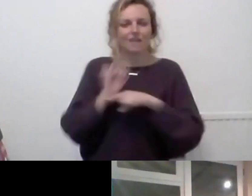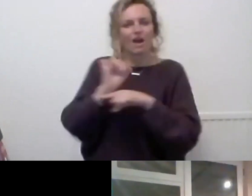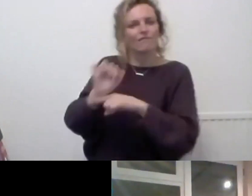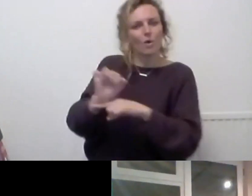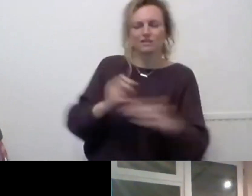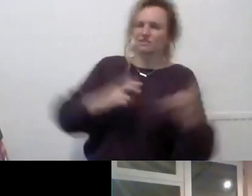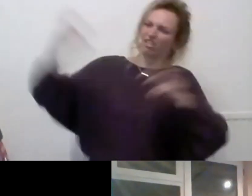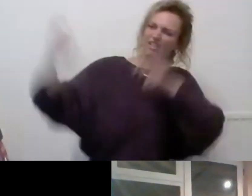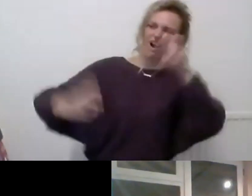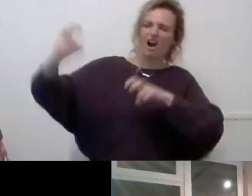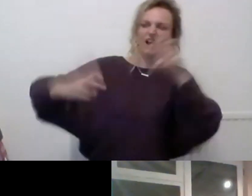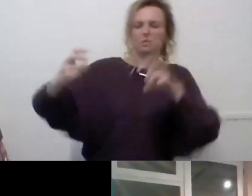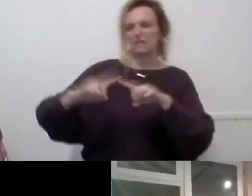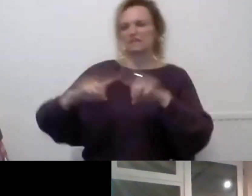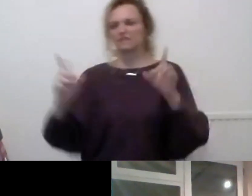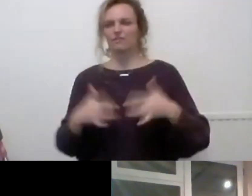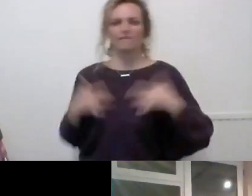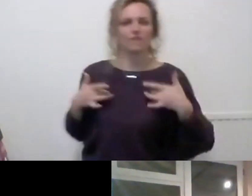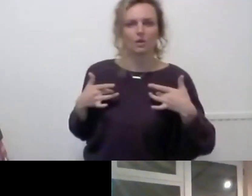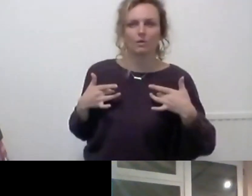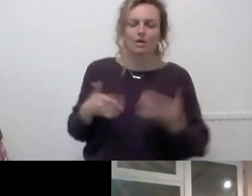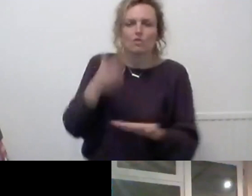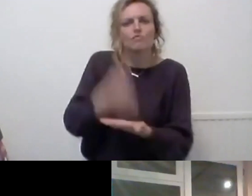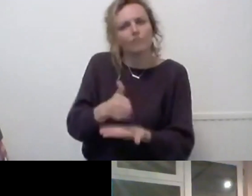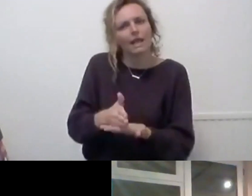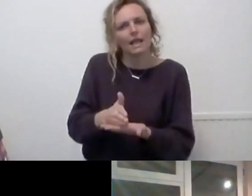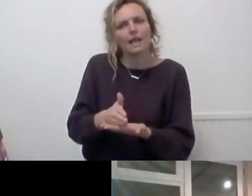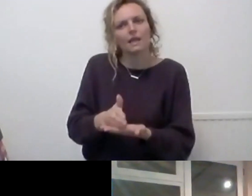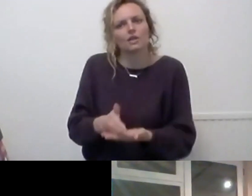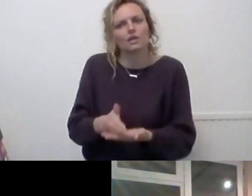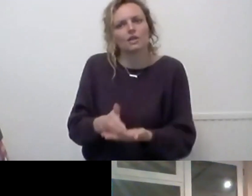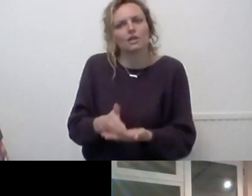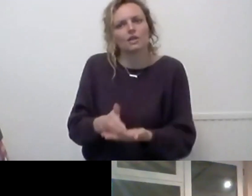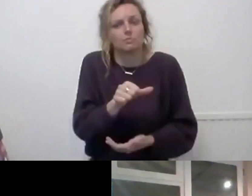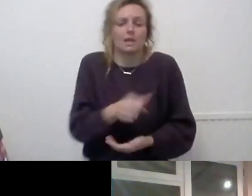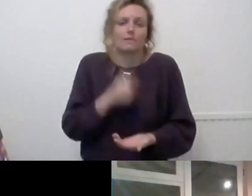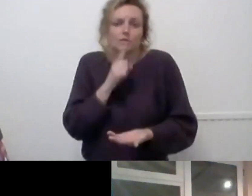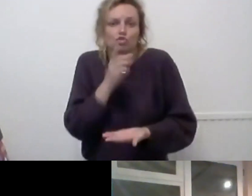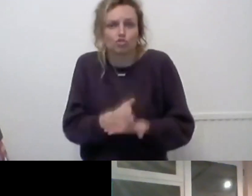It's more about just keeping that discussion and an opportunity for people to think over